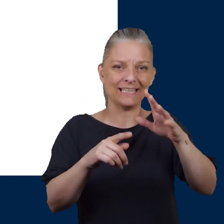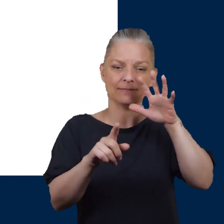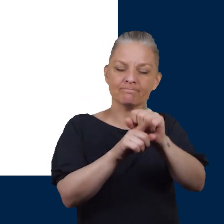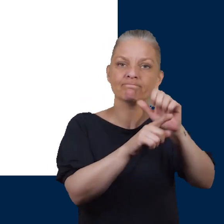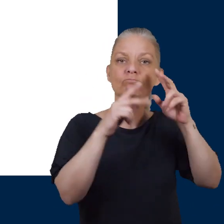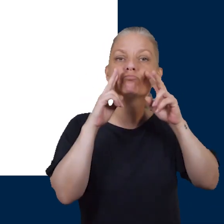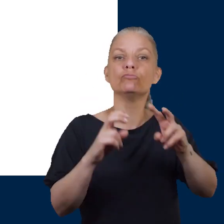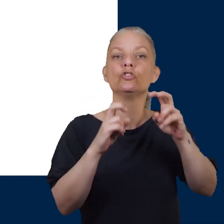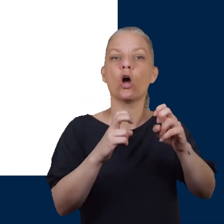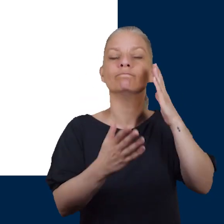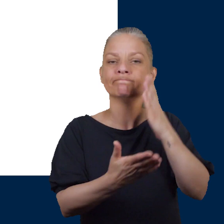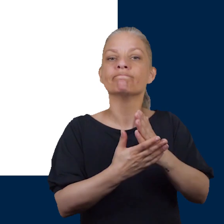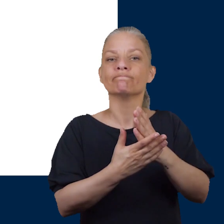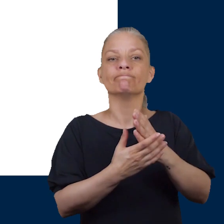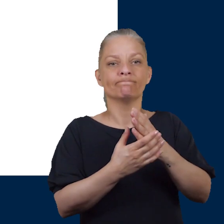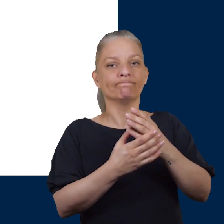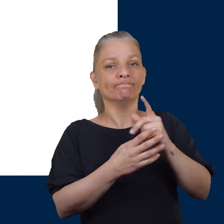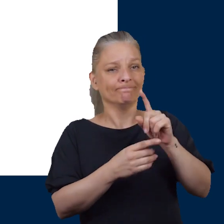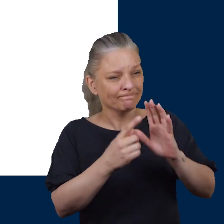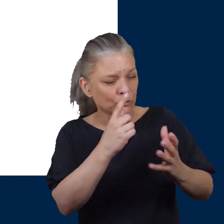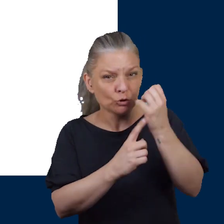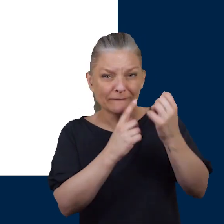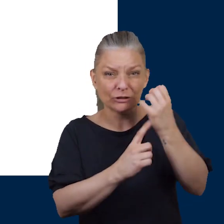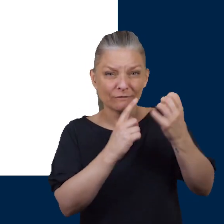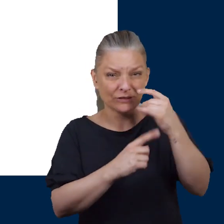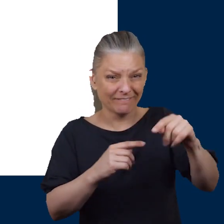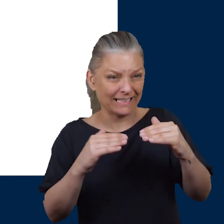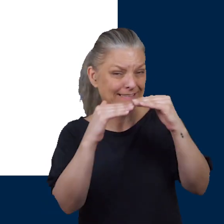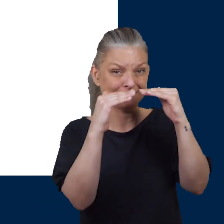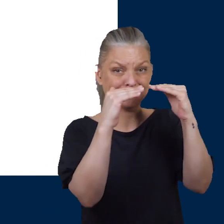these levels greatly reduce the risk of you developing diabetes related complications.